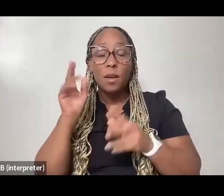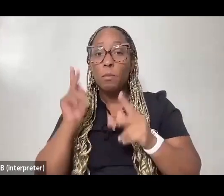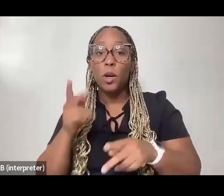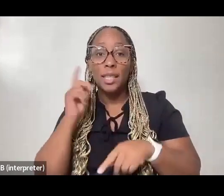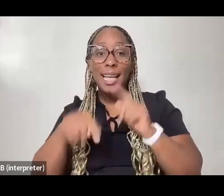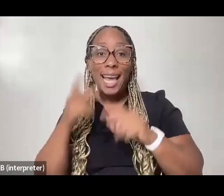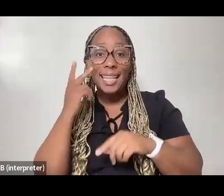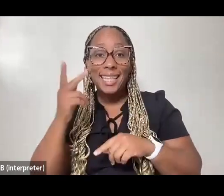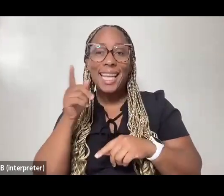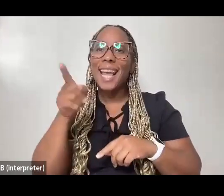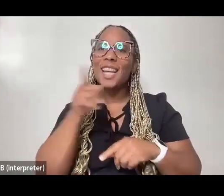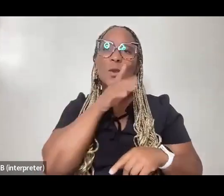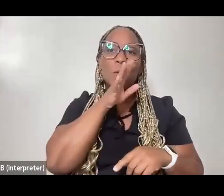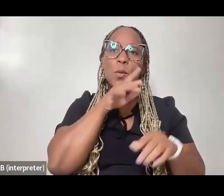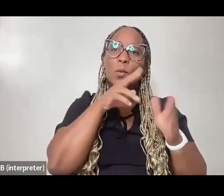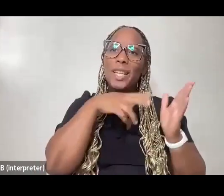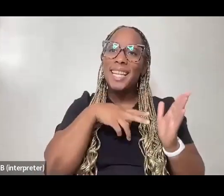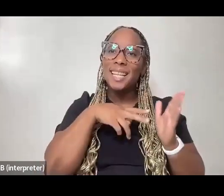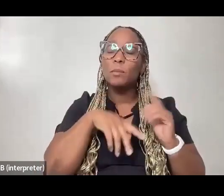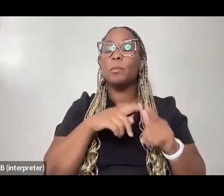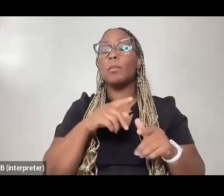read it out to them. For instance, what you do not